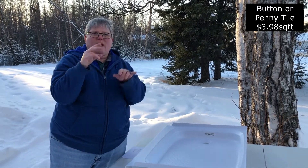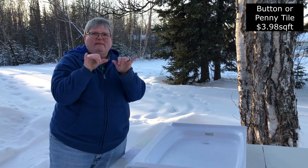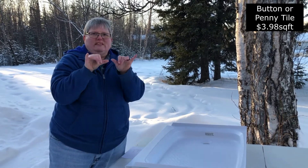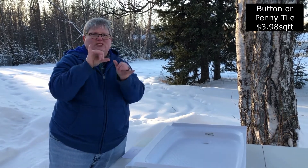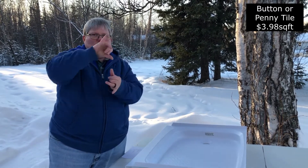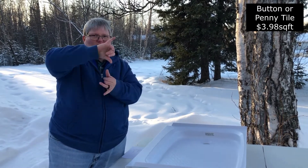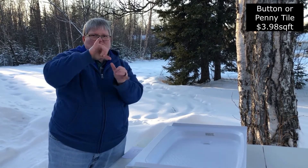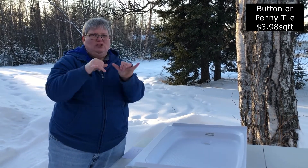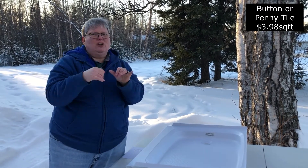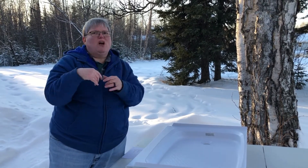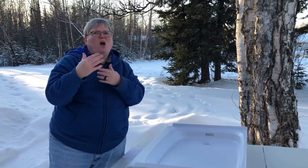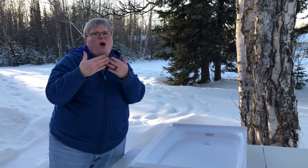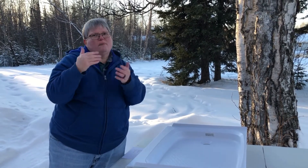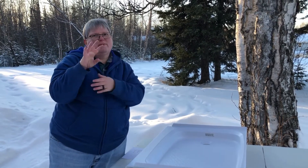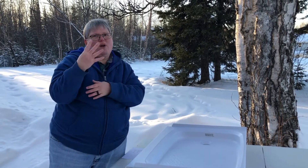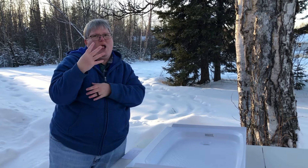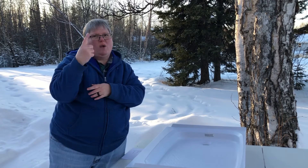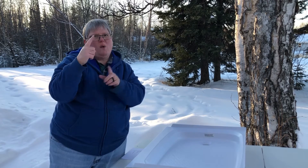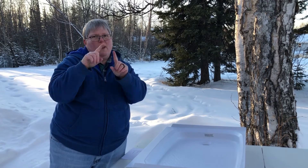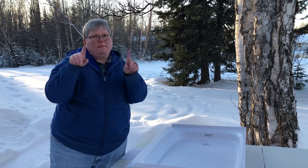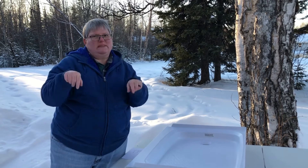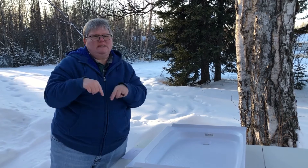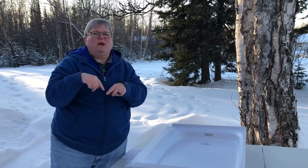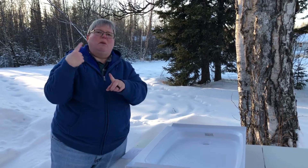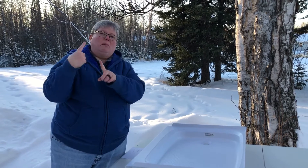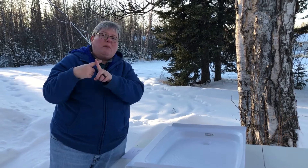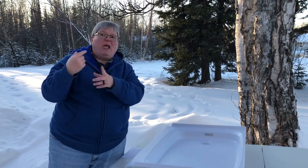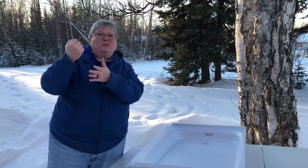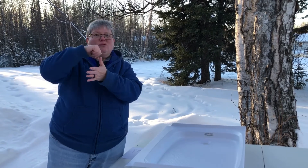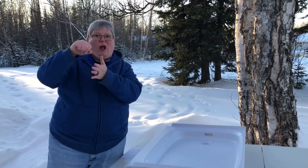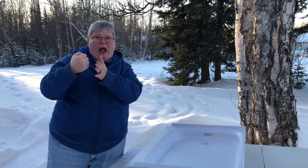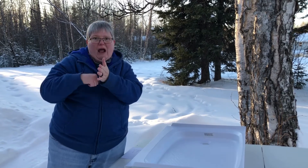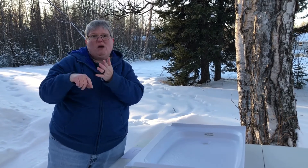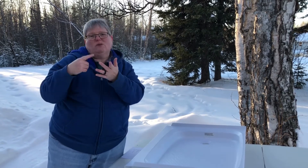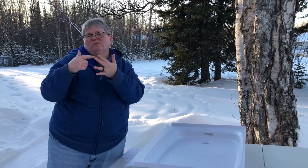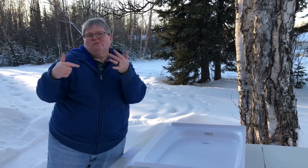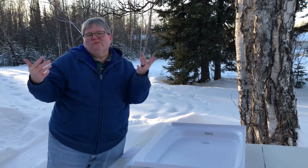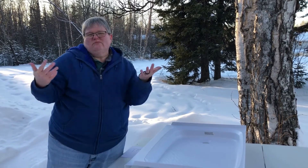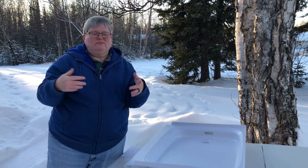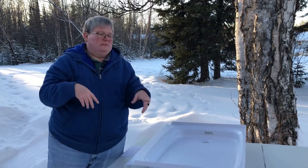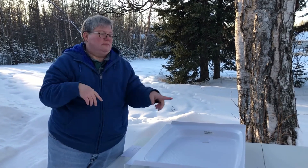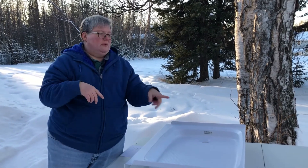So a 12" x 12" almost $4 for the one piece, plus the grout and all the stuff so.